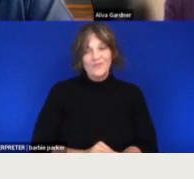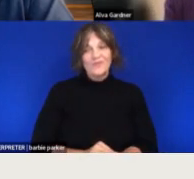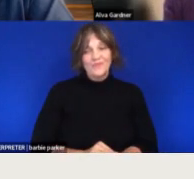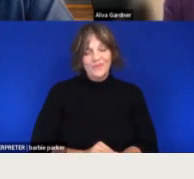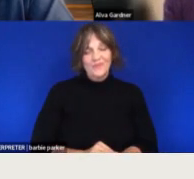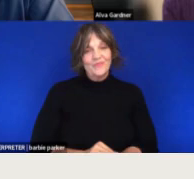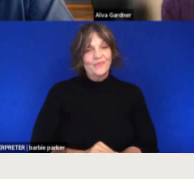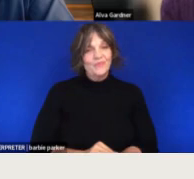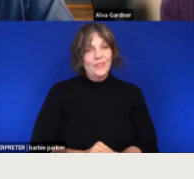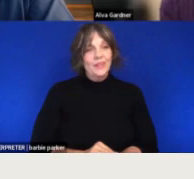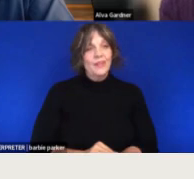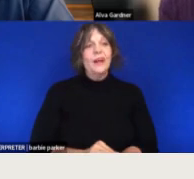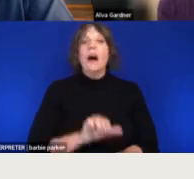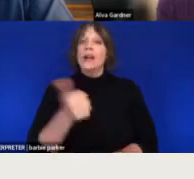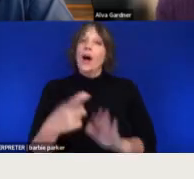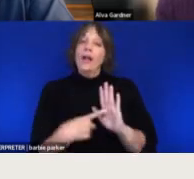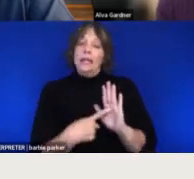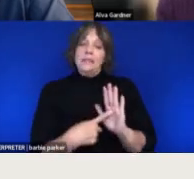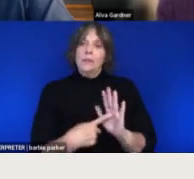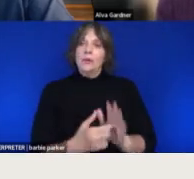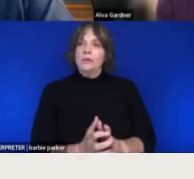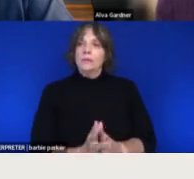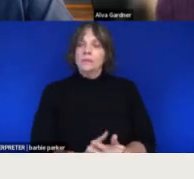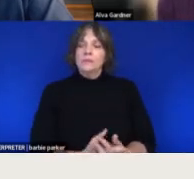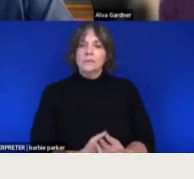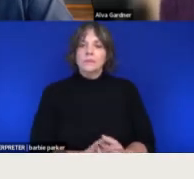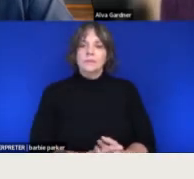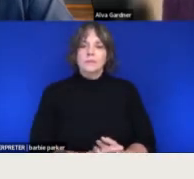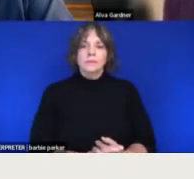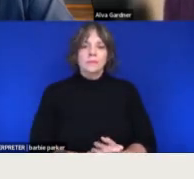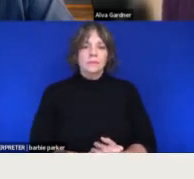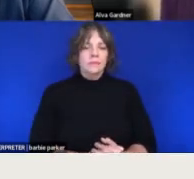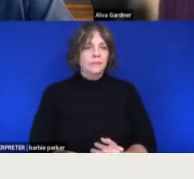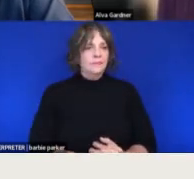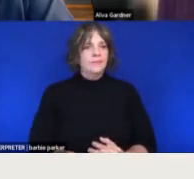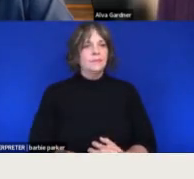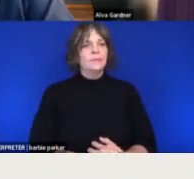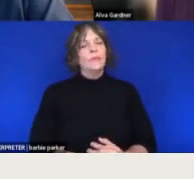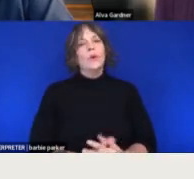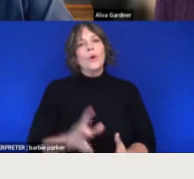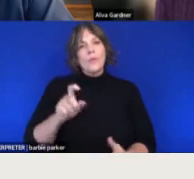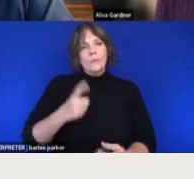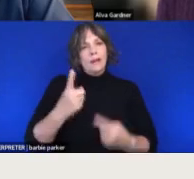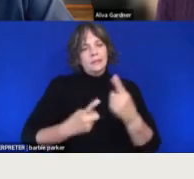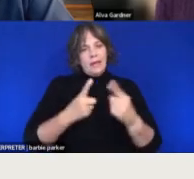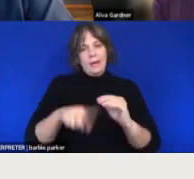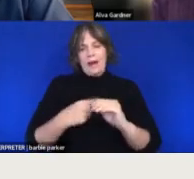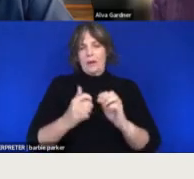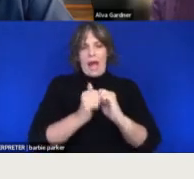here's another example. We really need to think about how we are listening to the person, as Alva said, we capture that in